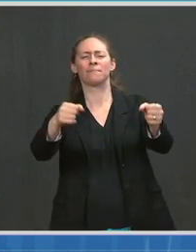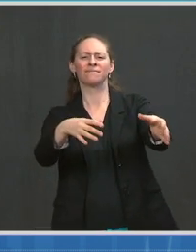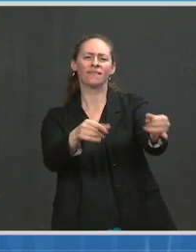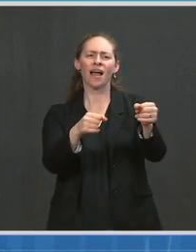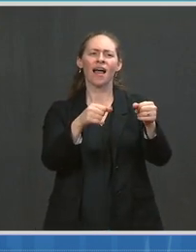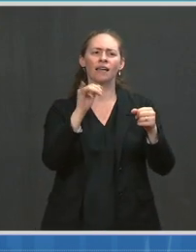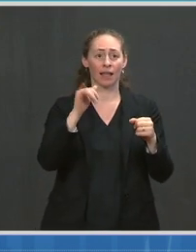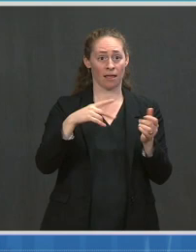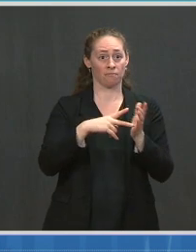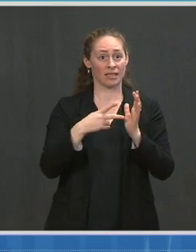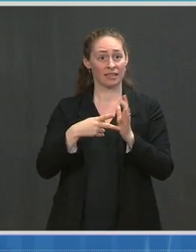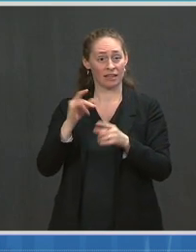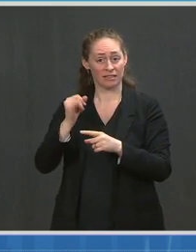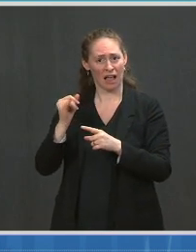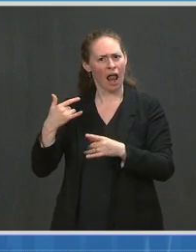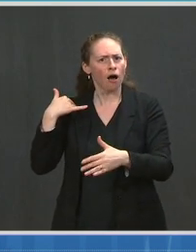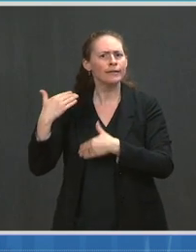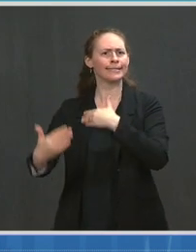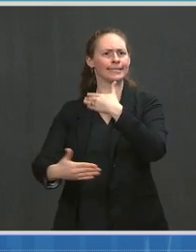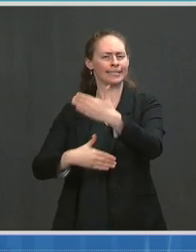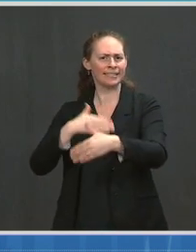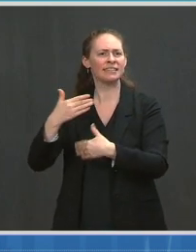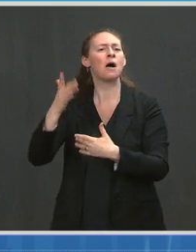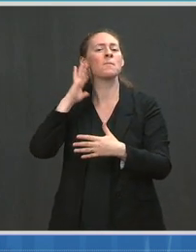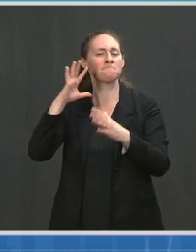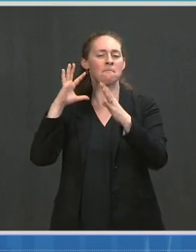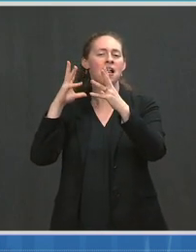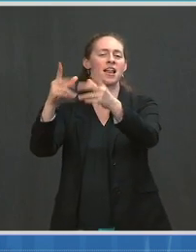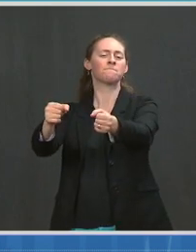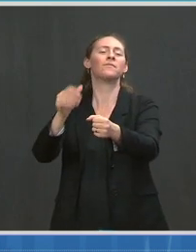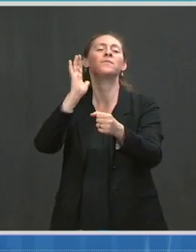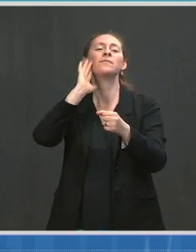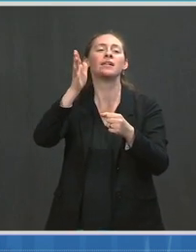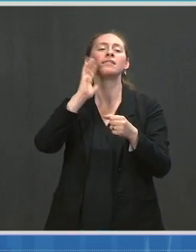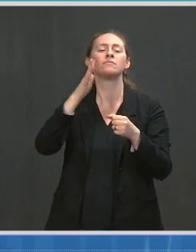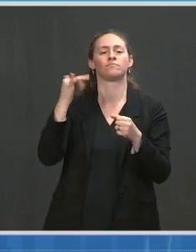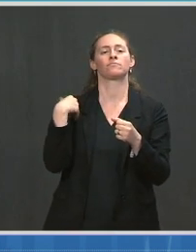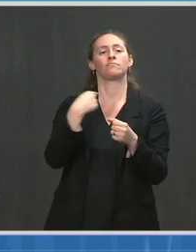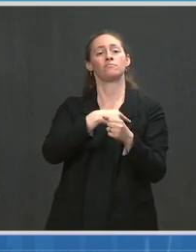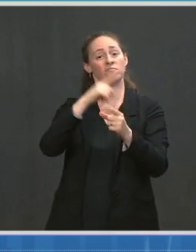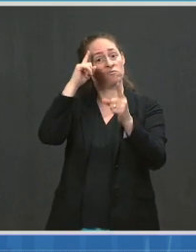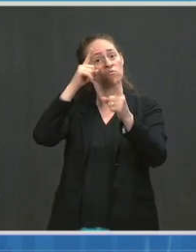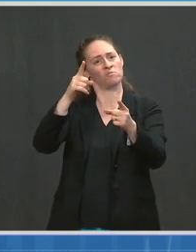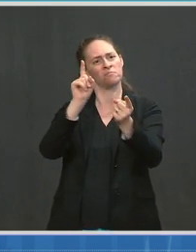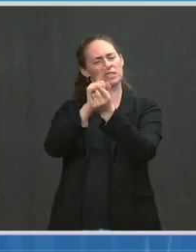The company has said they'll deliver the 20 million by the end of March. And from our conversations with the company,